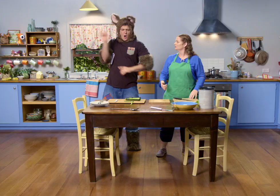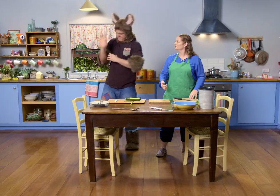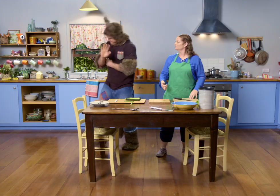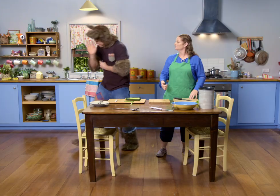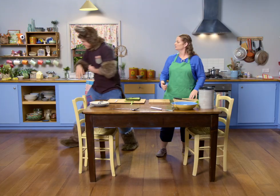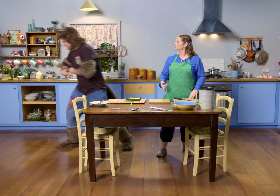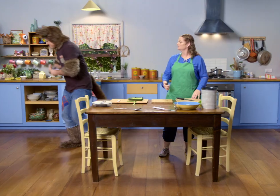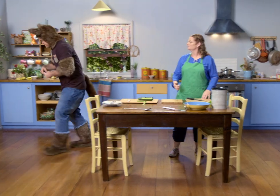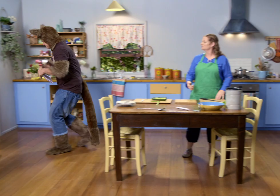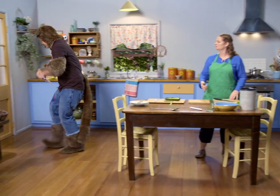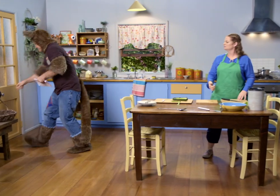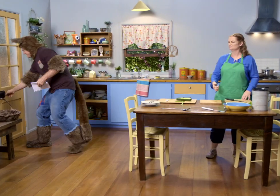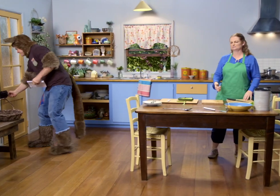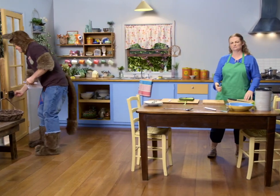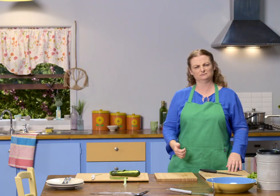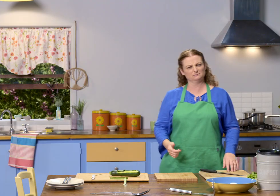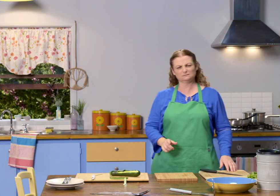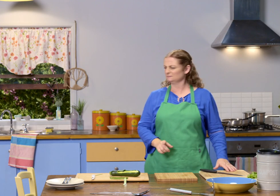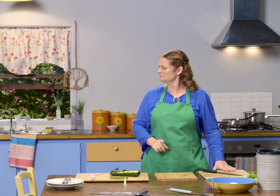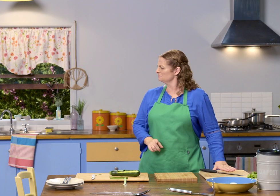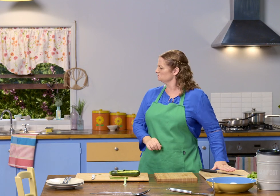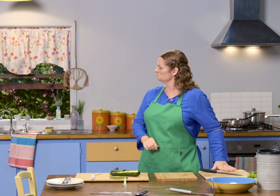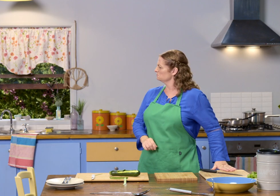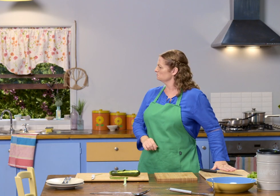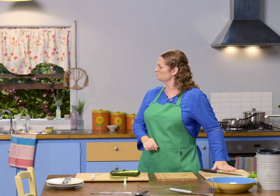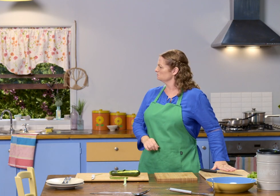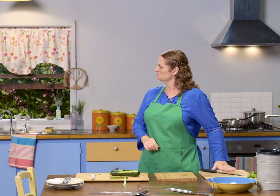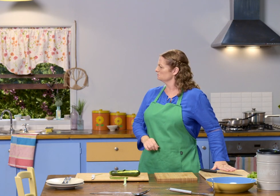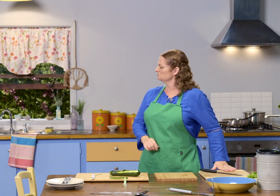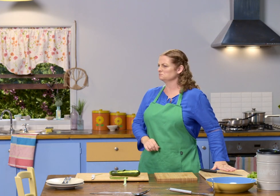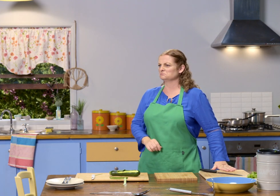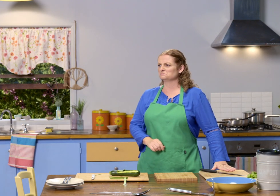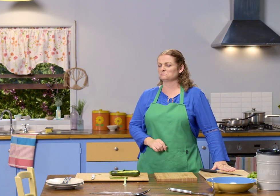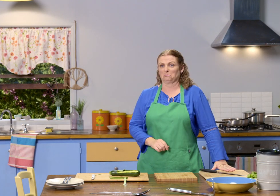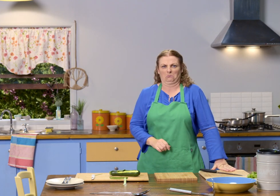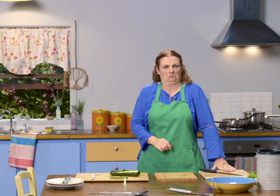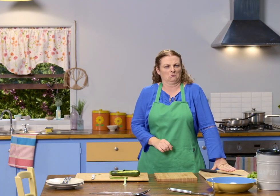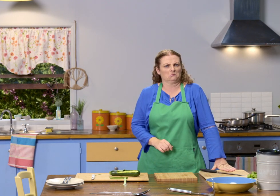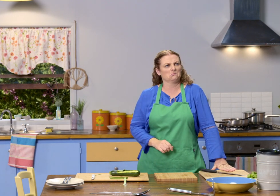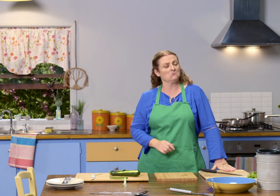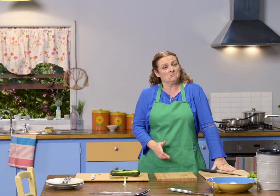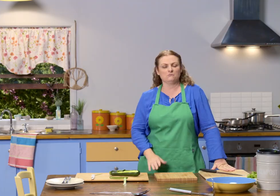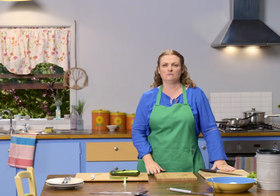I have to go. Hm. Strange. Hm.